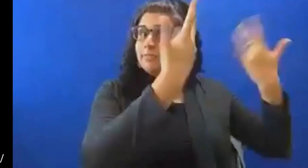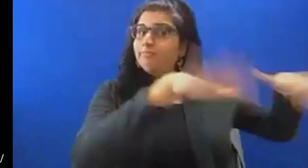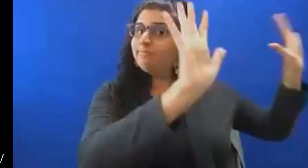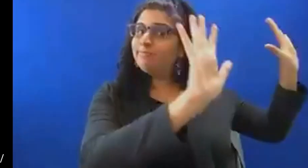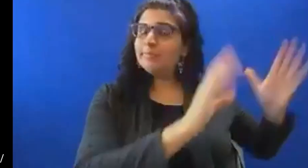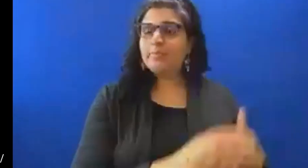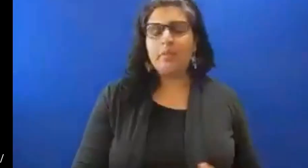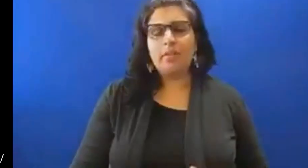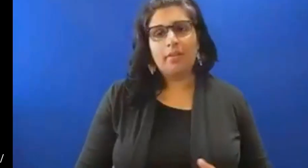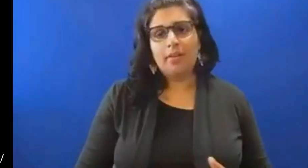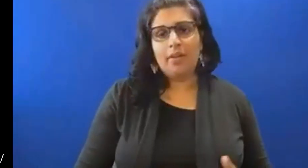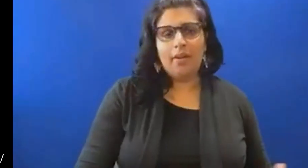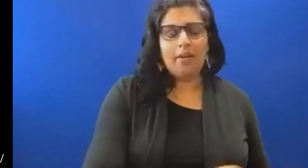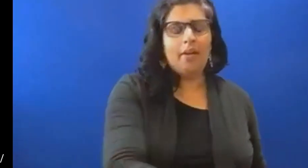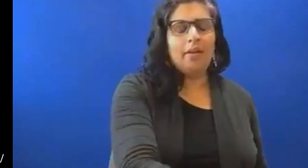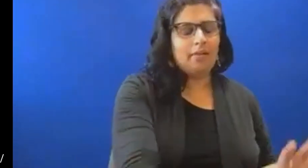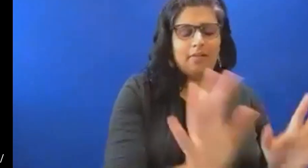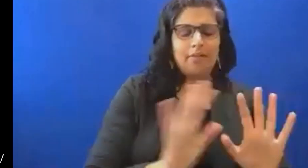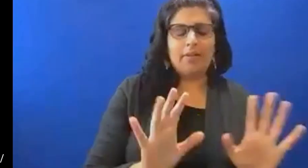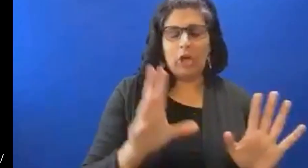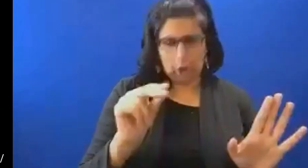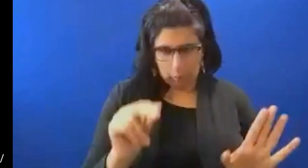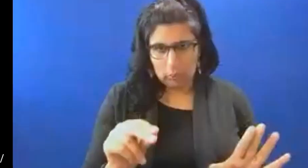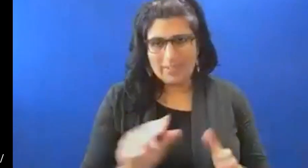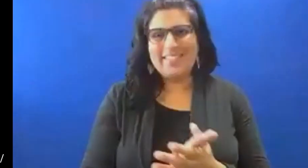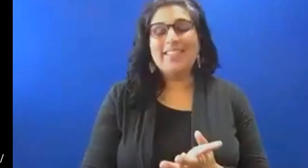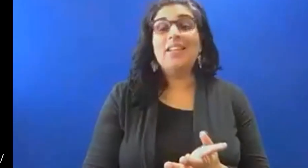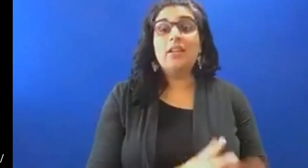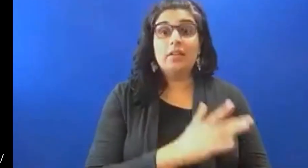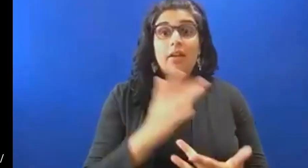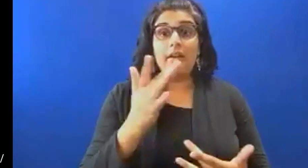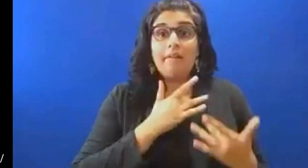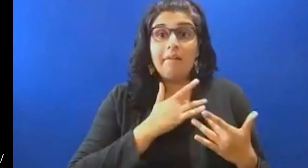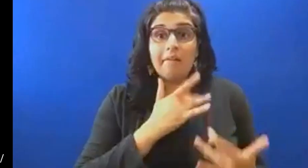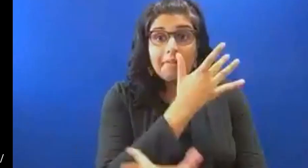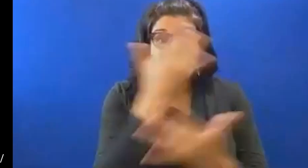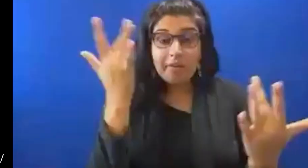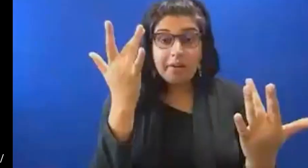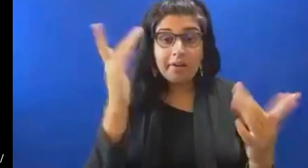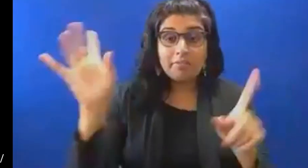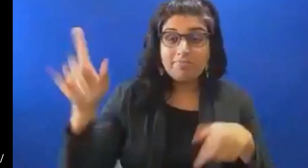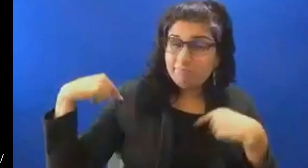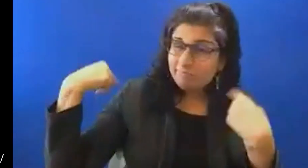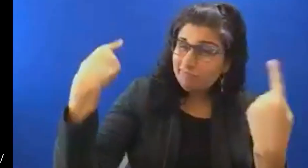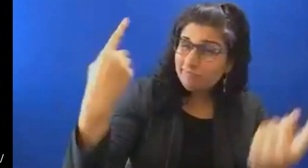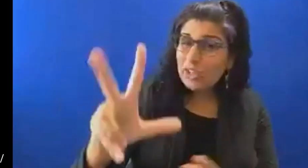But what we tend to forget is that in the 31+ years that it's been since the passage